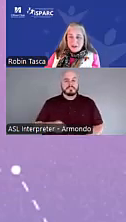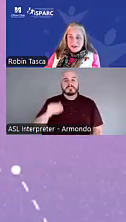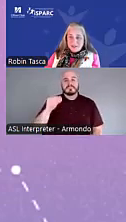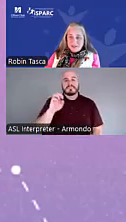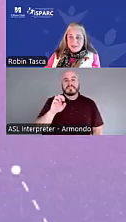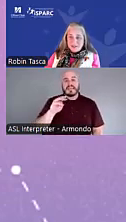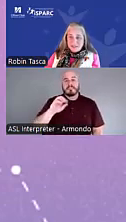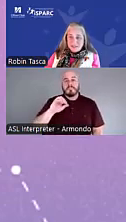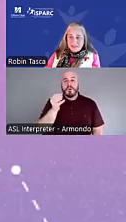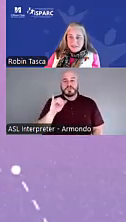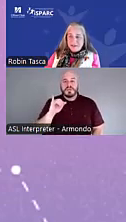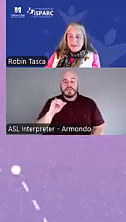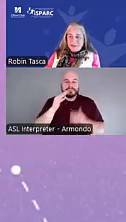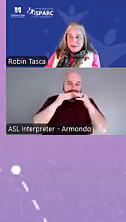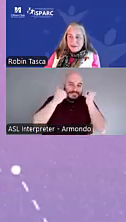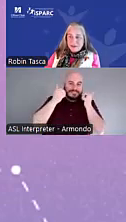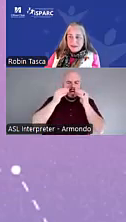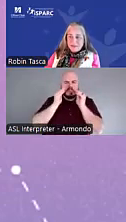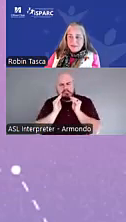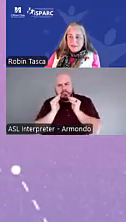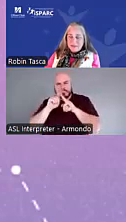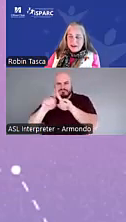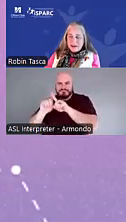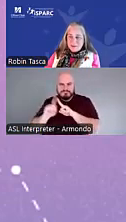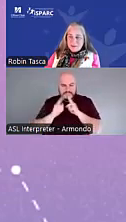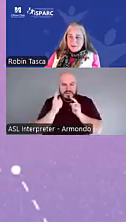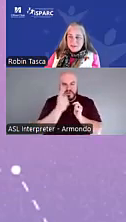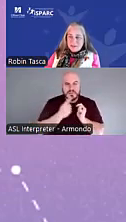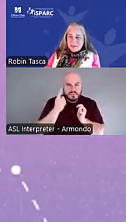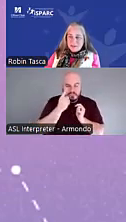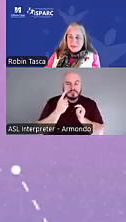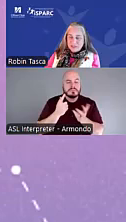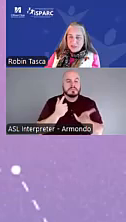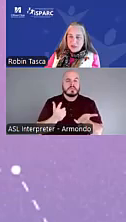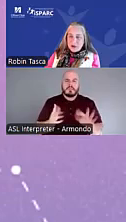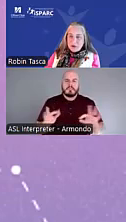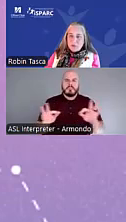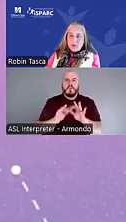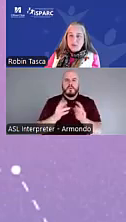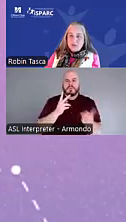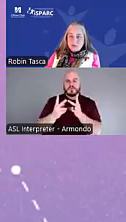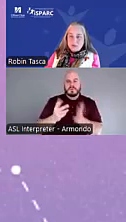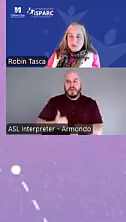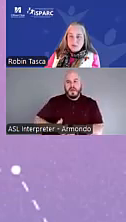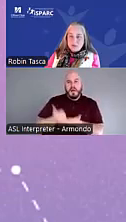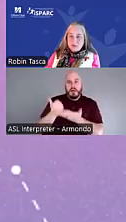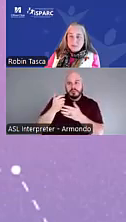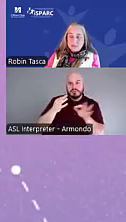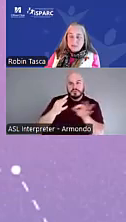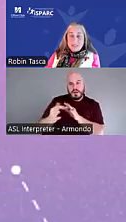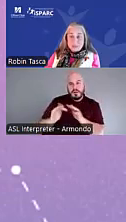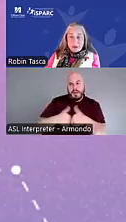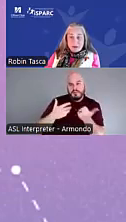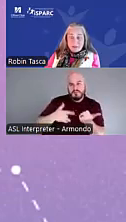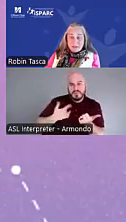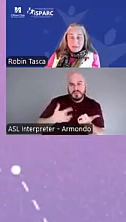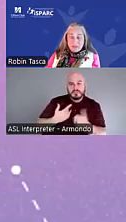There are a lot of fun to use, and they are a great visual to describe how you're feeling. But when you do use them, you should use them sparingly.